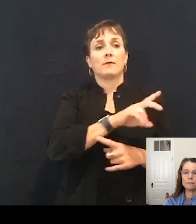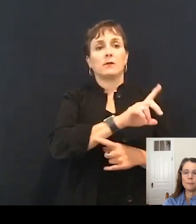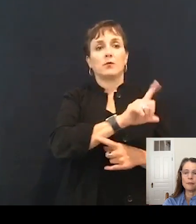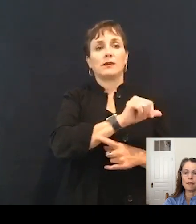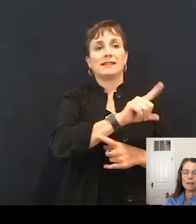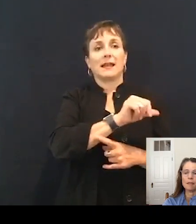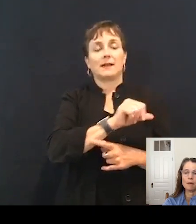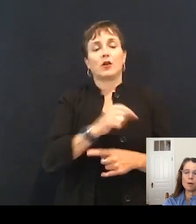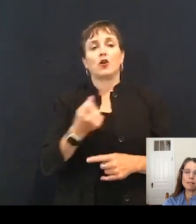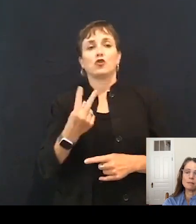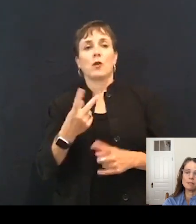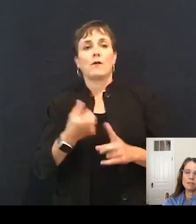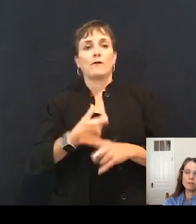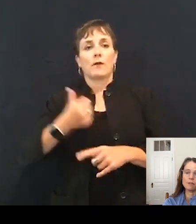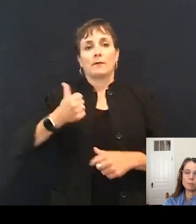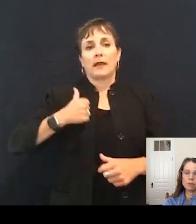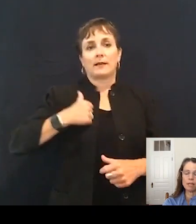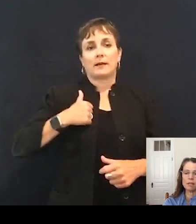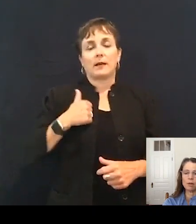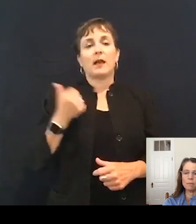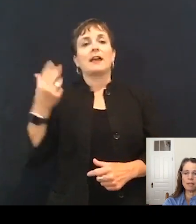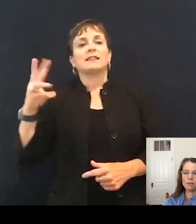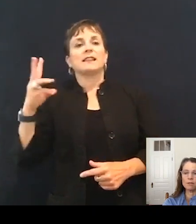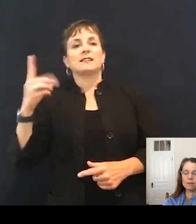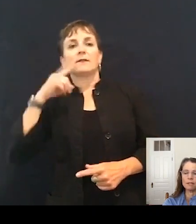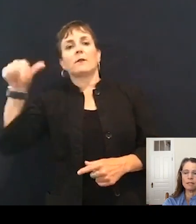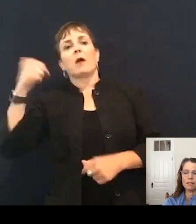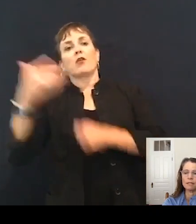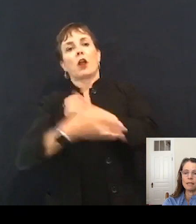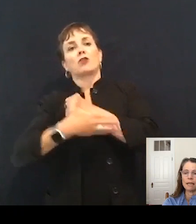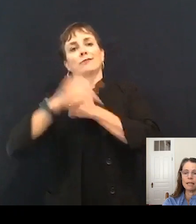Approximately 50% are males, and